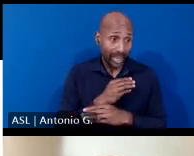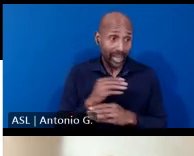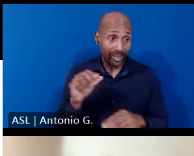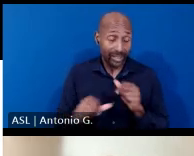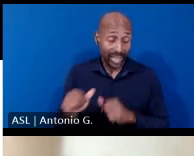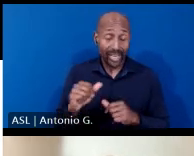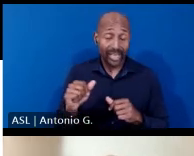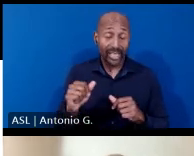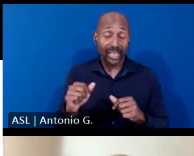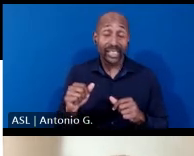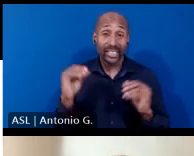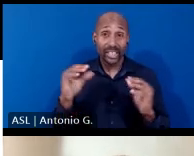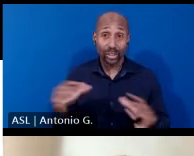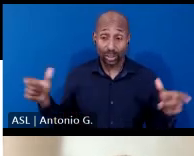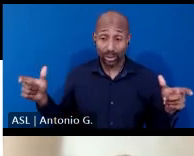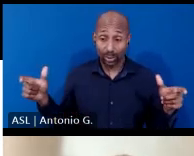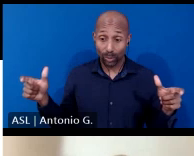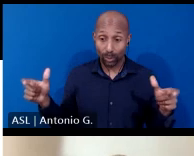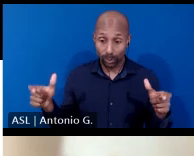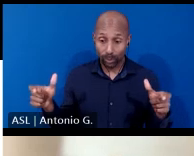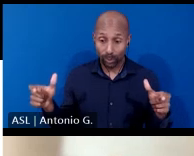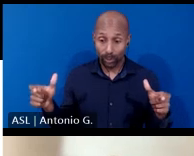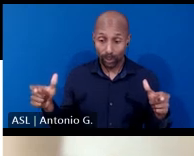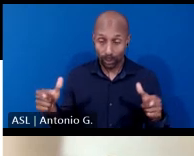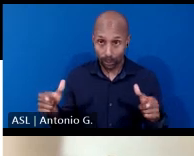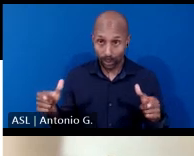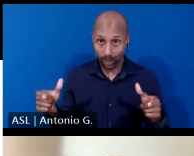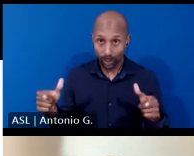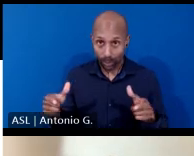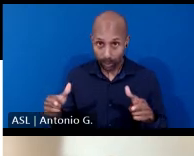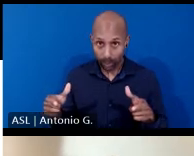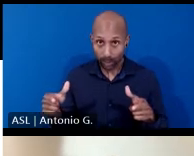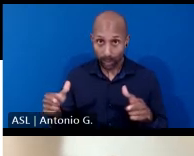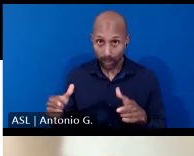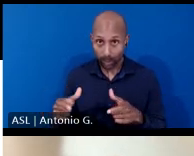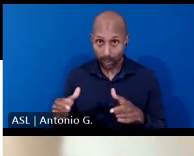teachers who are coming in are finding themselves teaching much